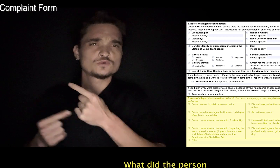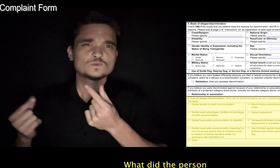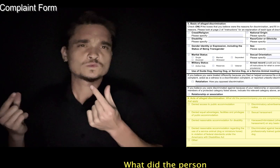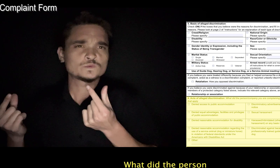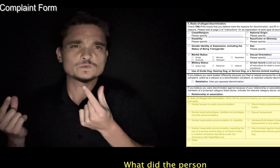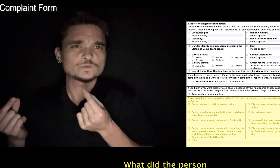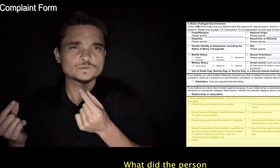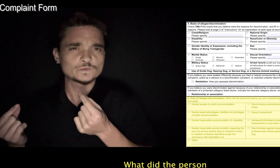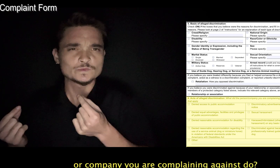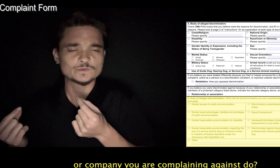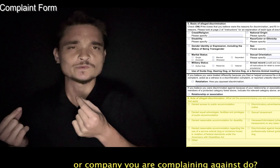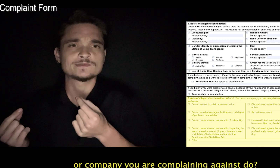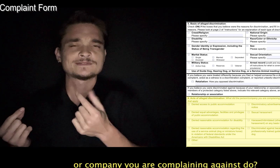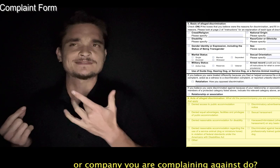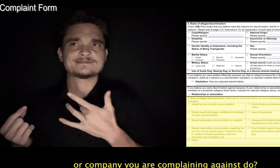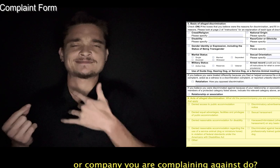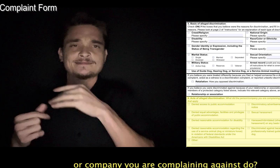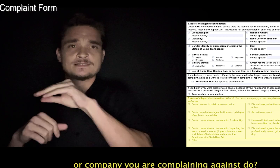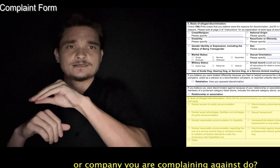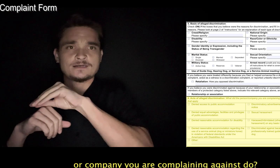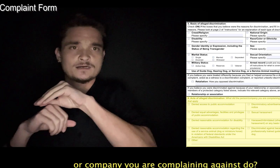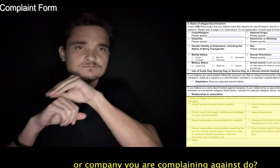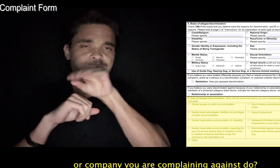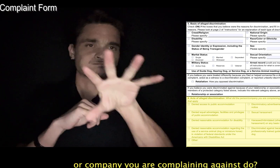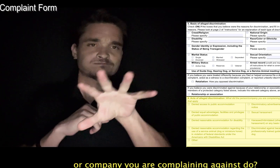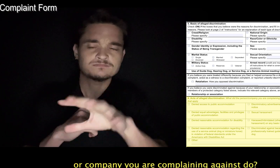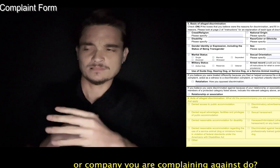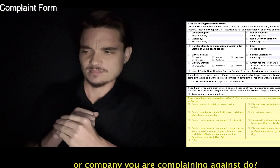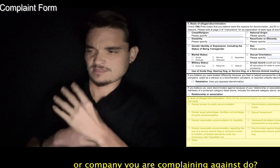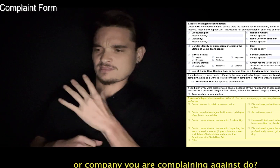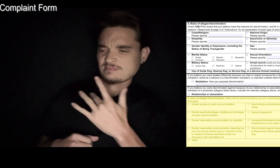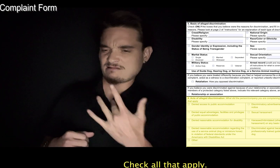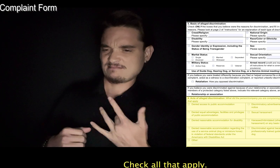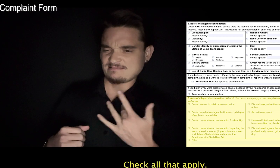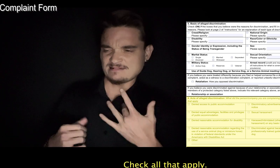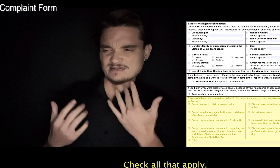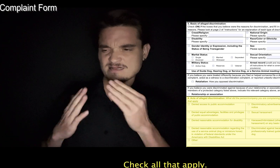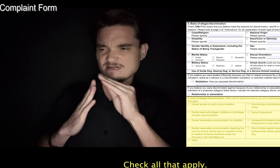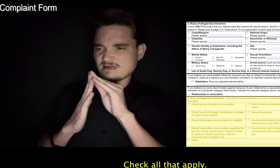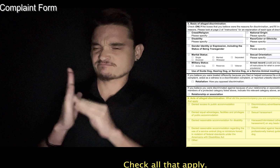What did the person or company you are complaining against do? Check all that apply.